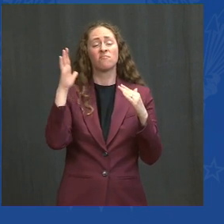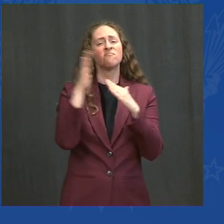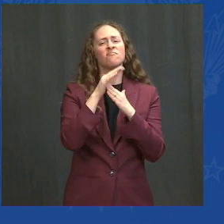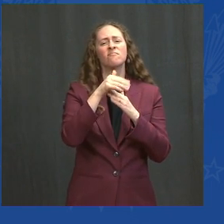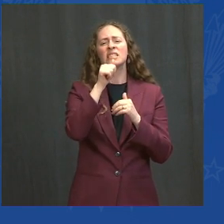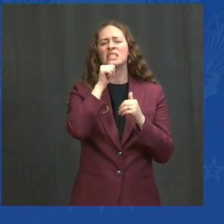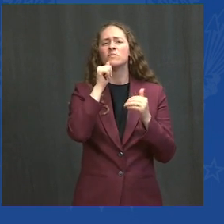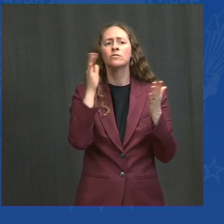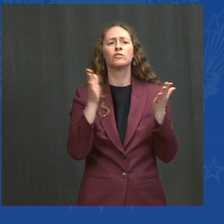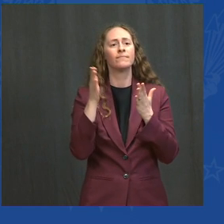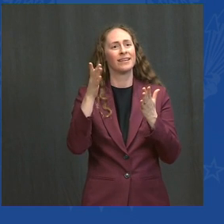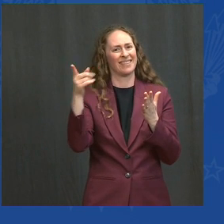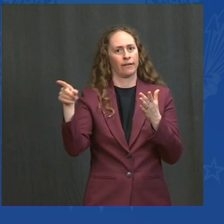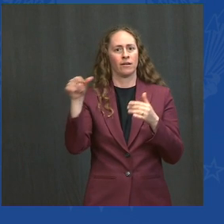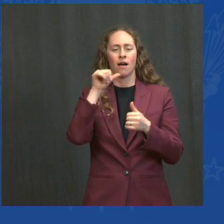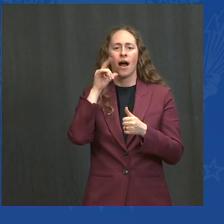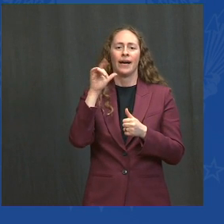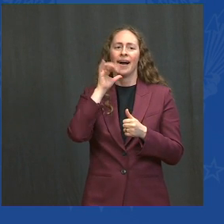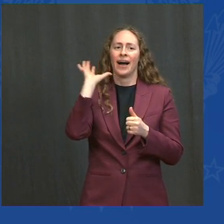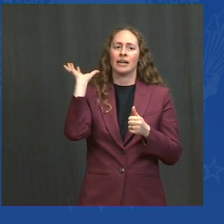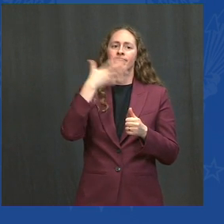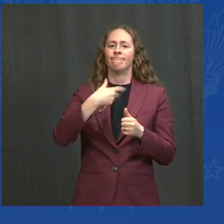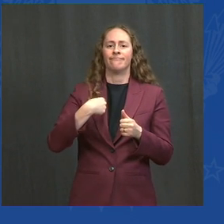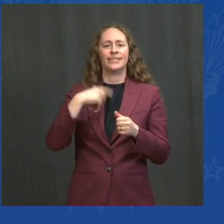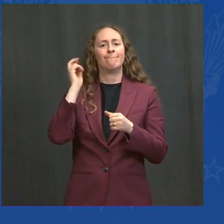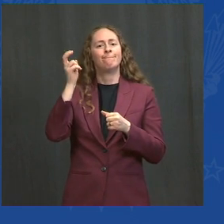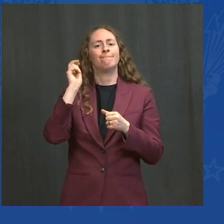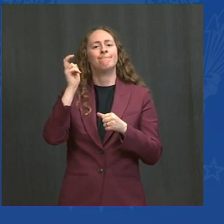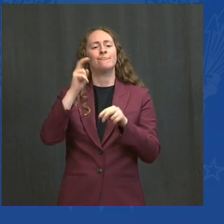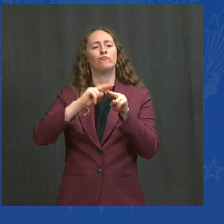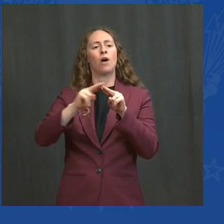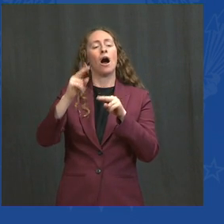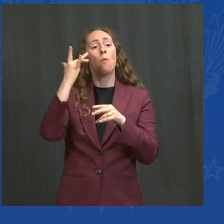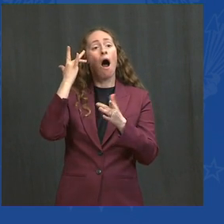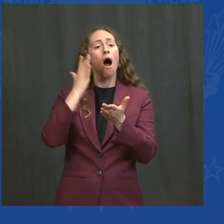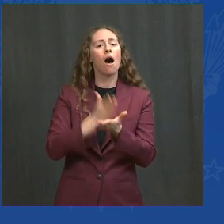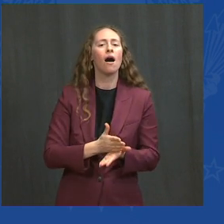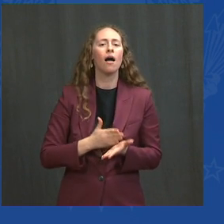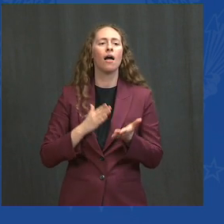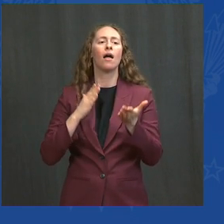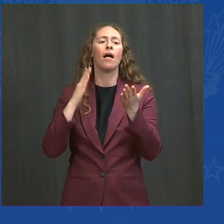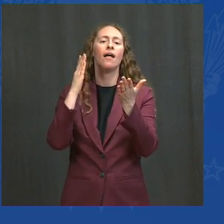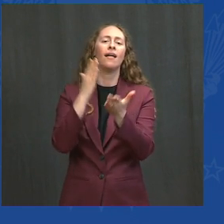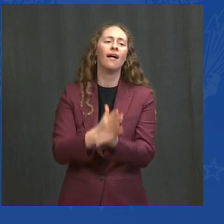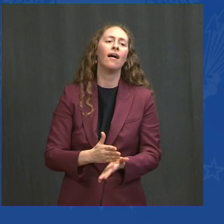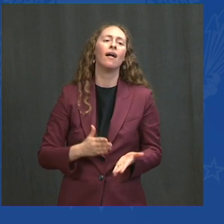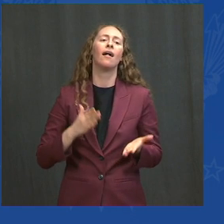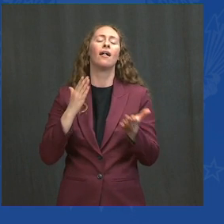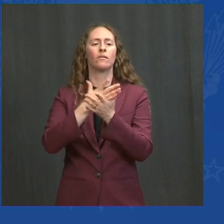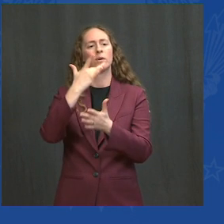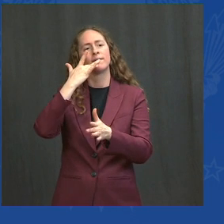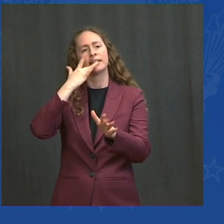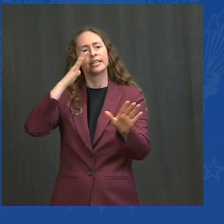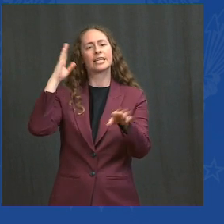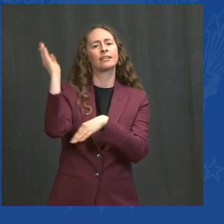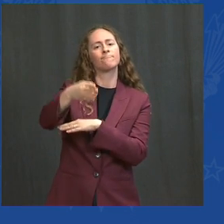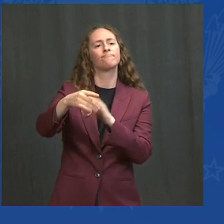because it stops too many times -- the train. They want me flying home in the small jets that were available as Vice President.